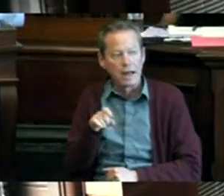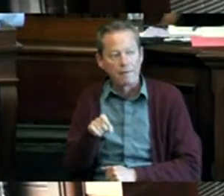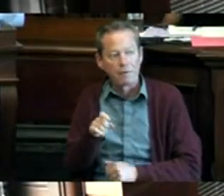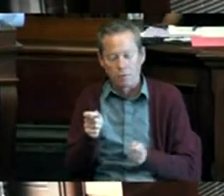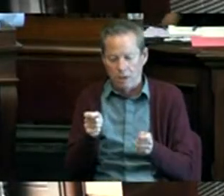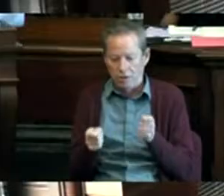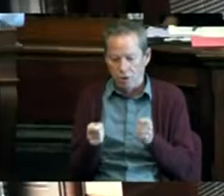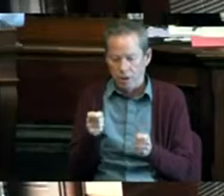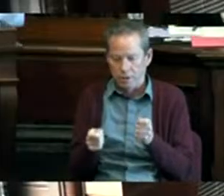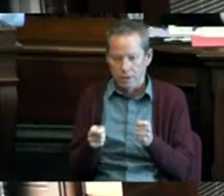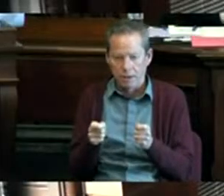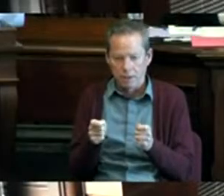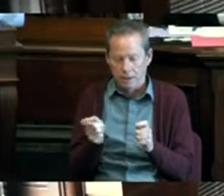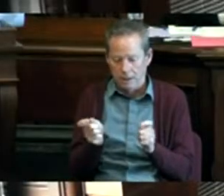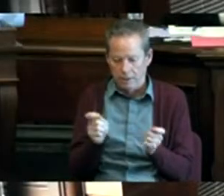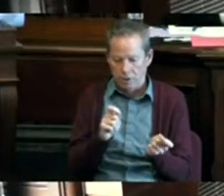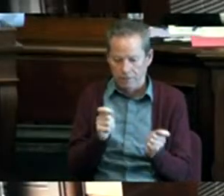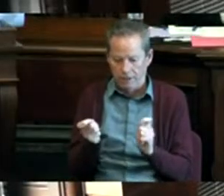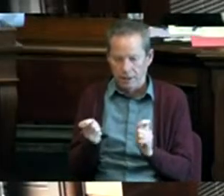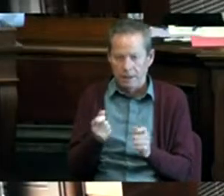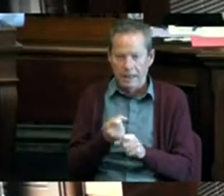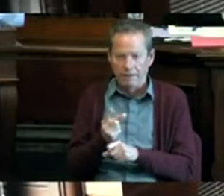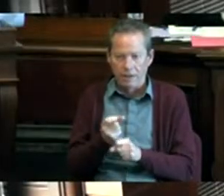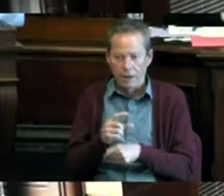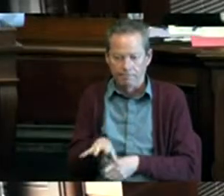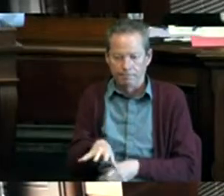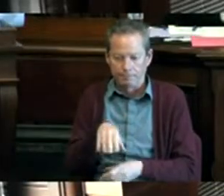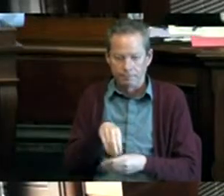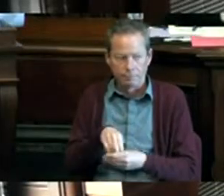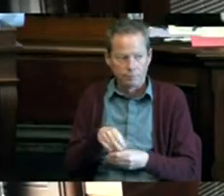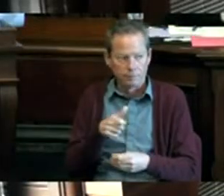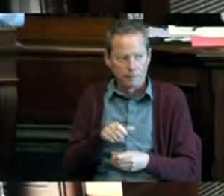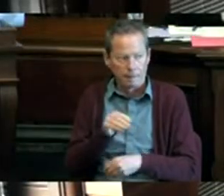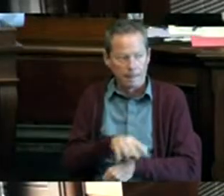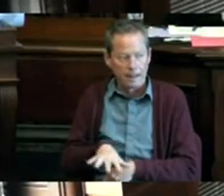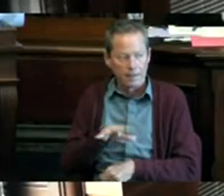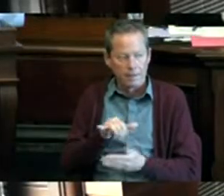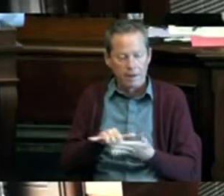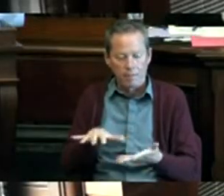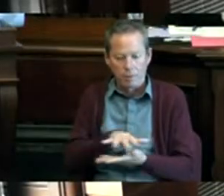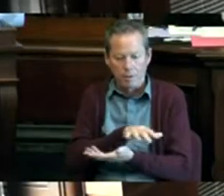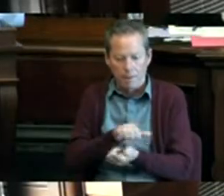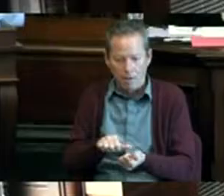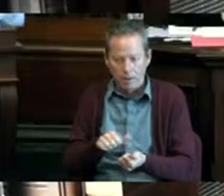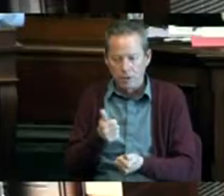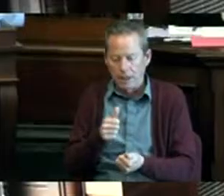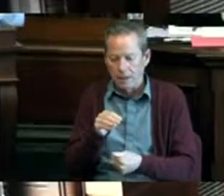comparison to non-homestead properties. We have to adjust